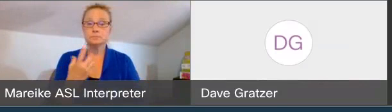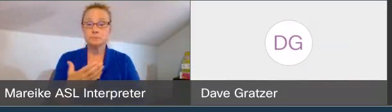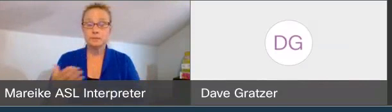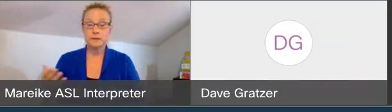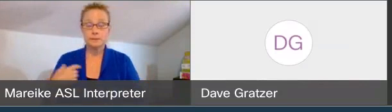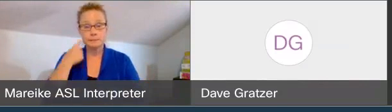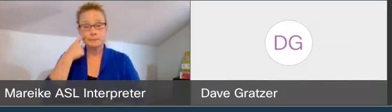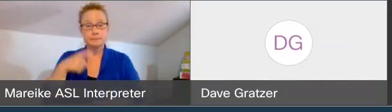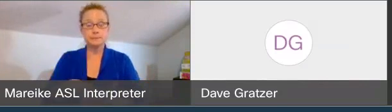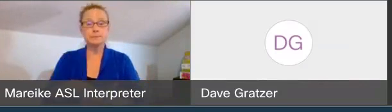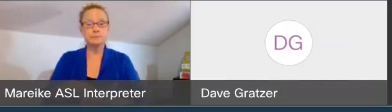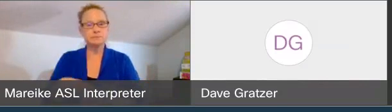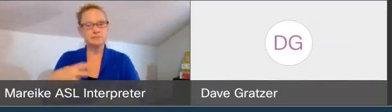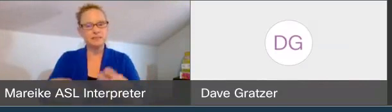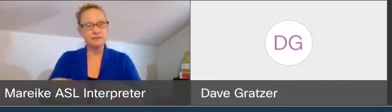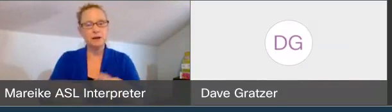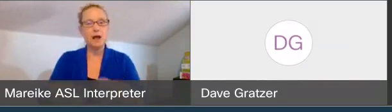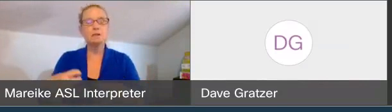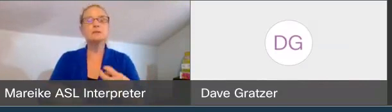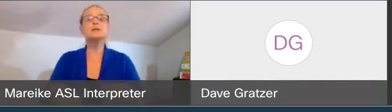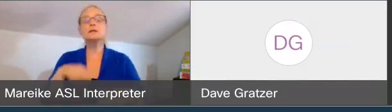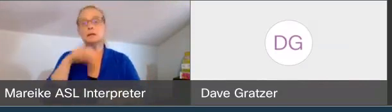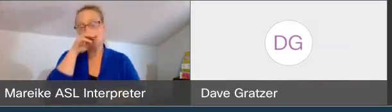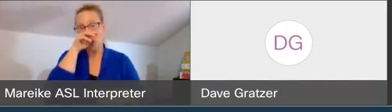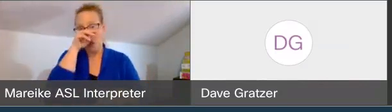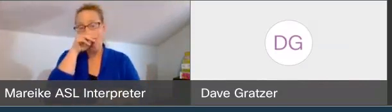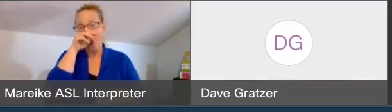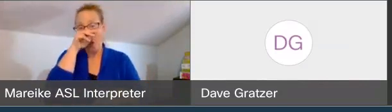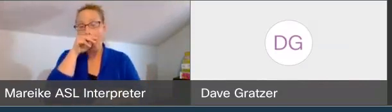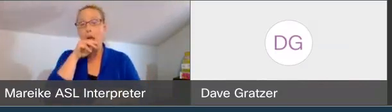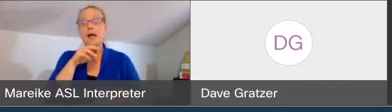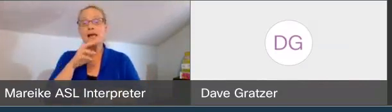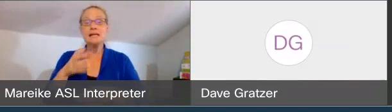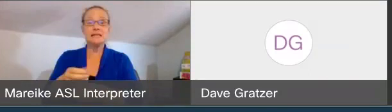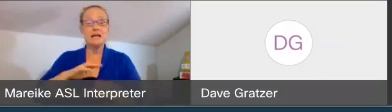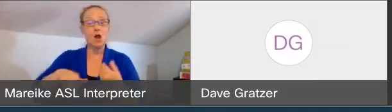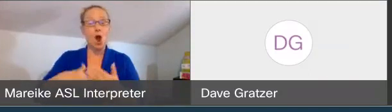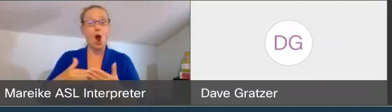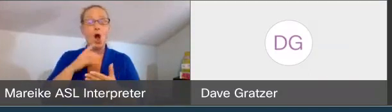is difficulty aligning release of information forms. So probation and parole, for example,